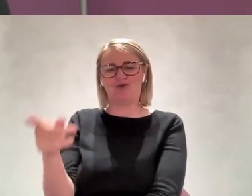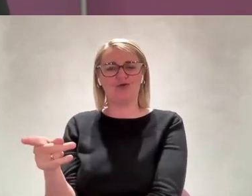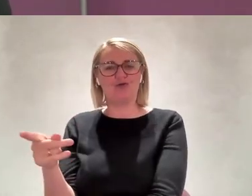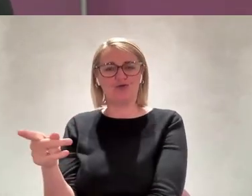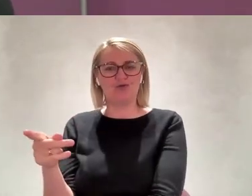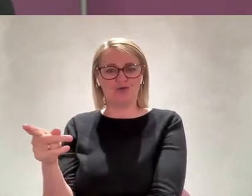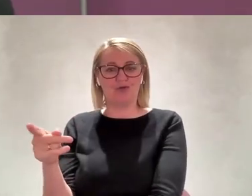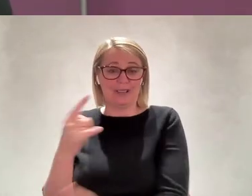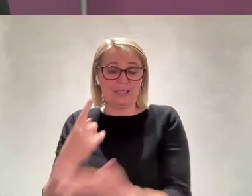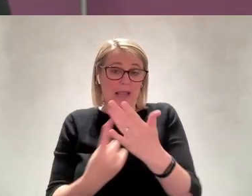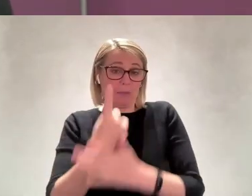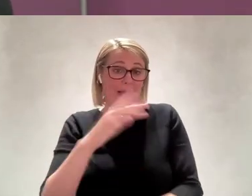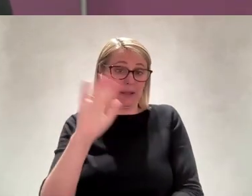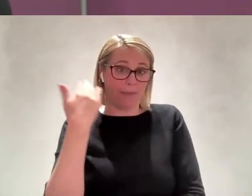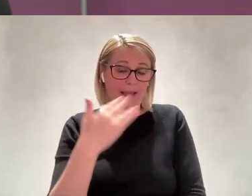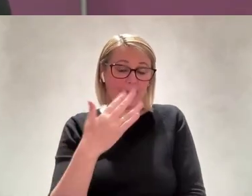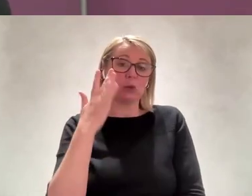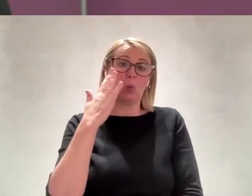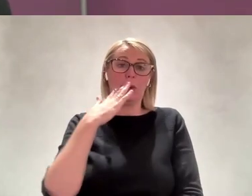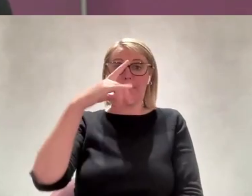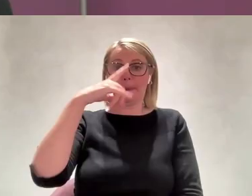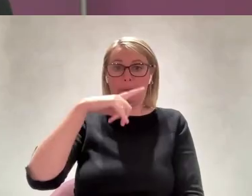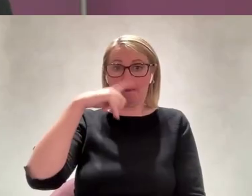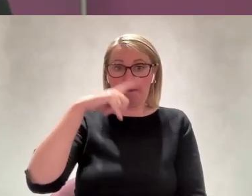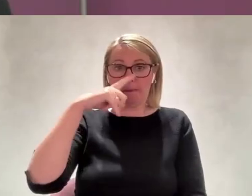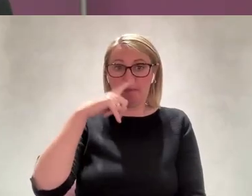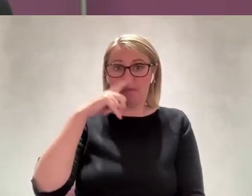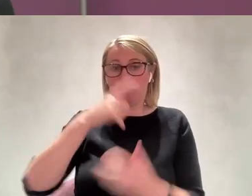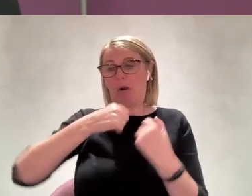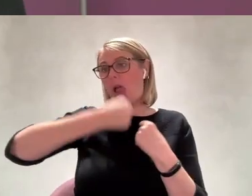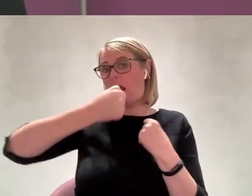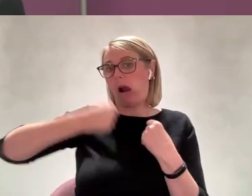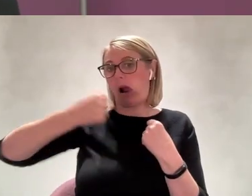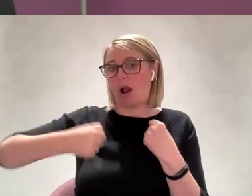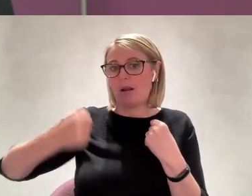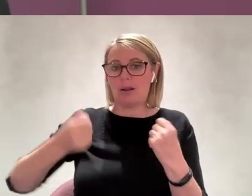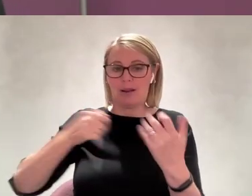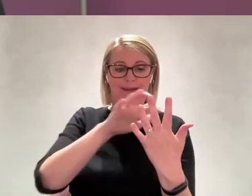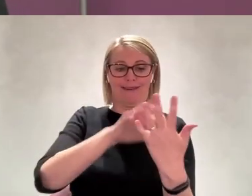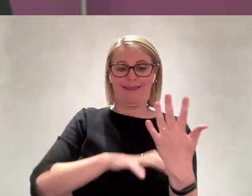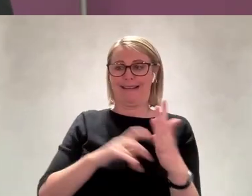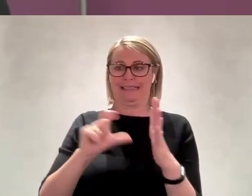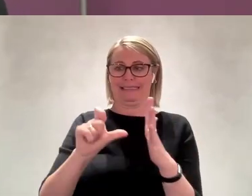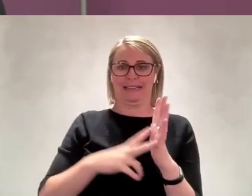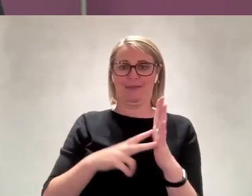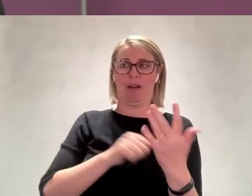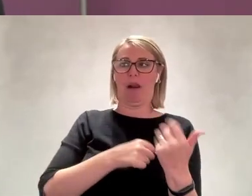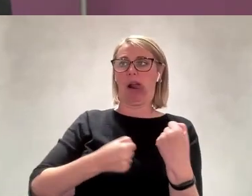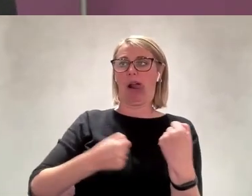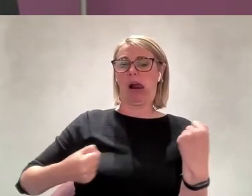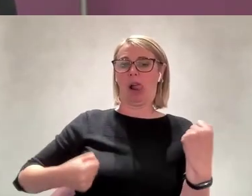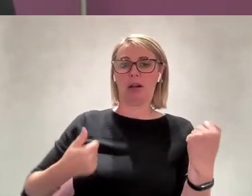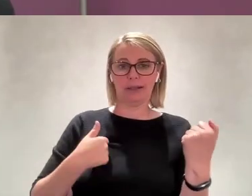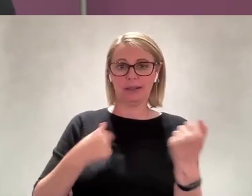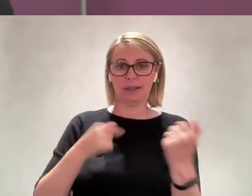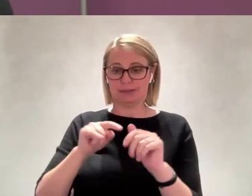But just as has happened in the past, when people may have been exaggerating on their hard copy resumes, it's all about just verification.